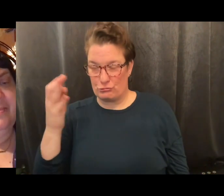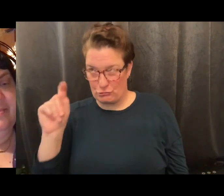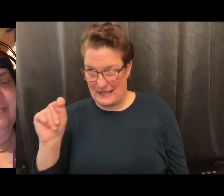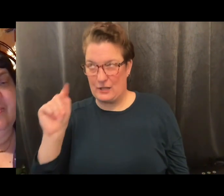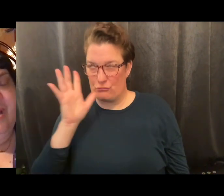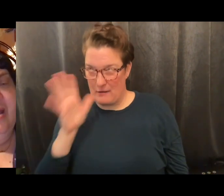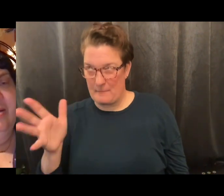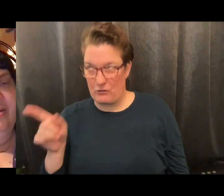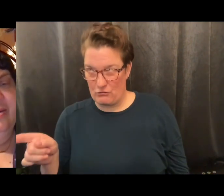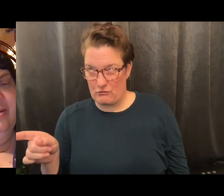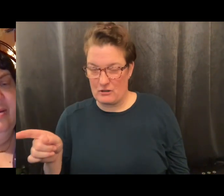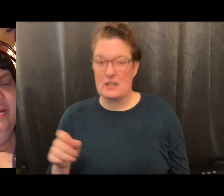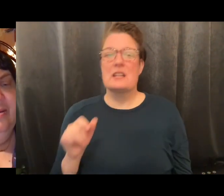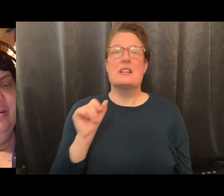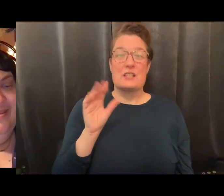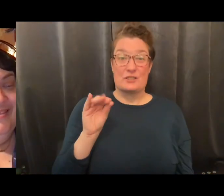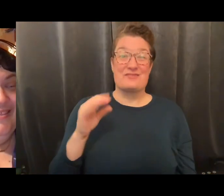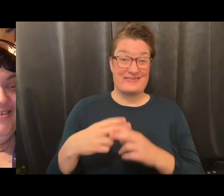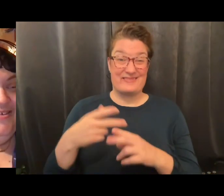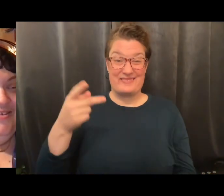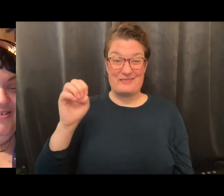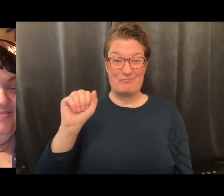Nomy: Aw, Pearl, Melissa: Pearl, yes.